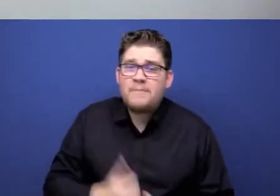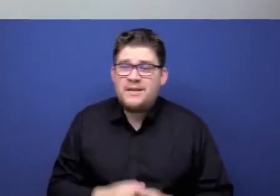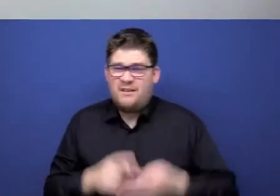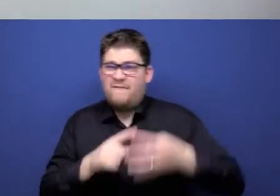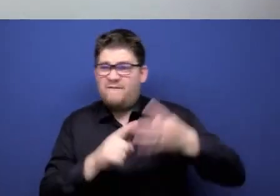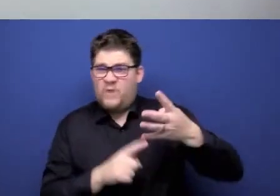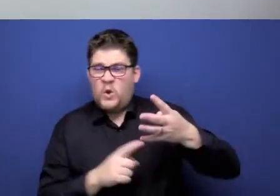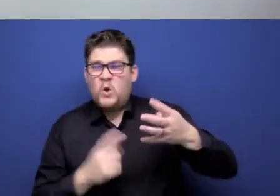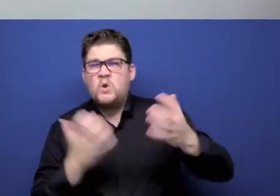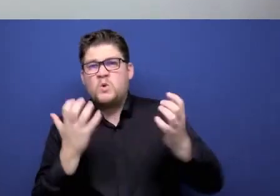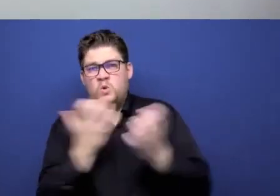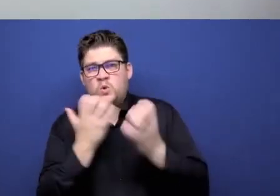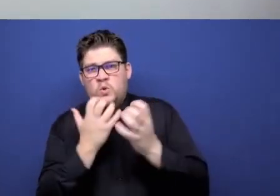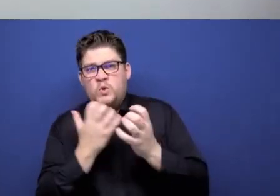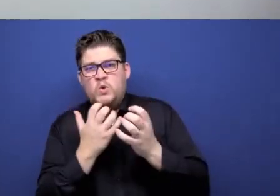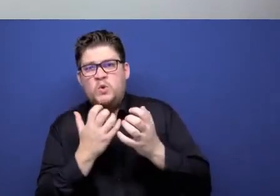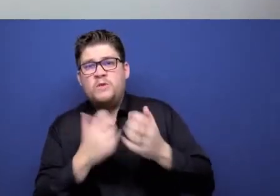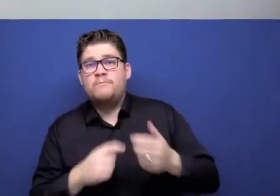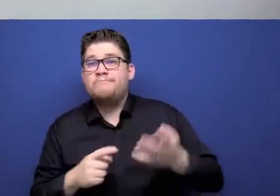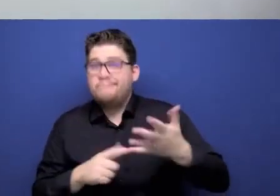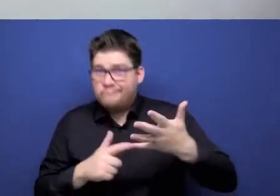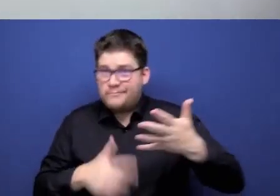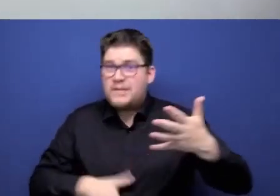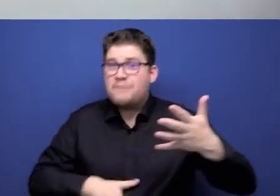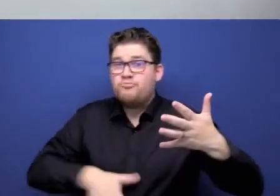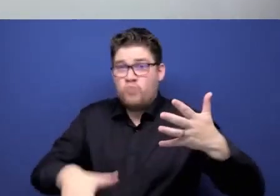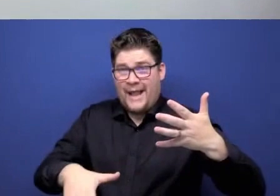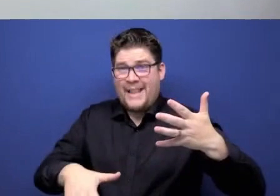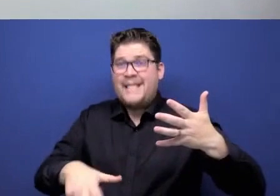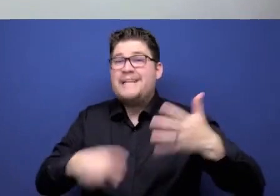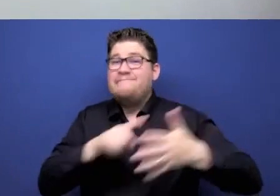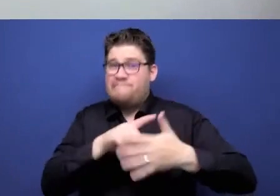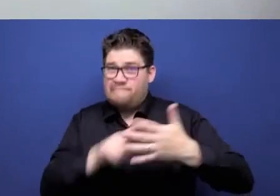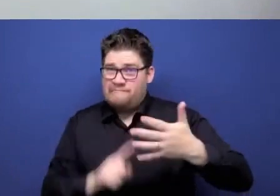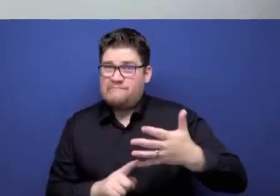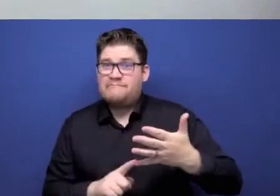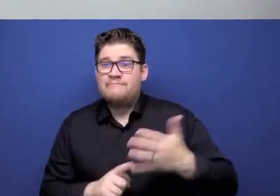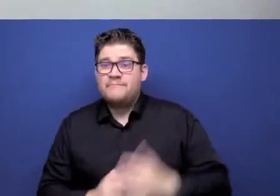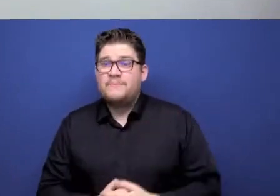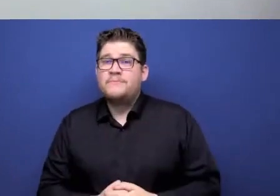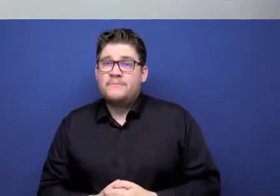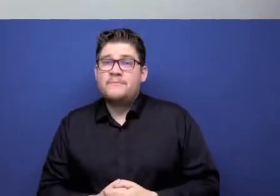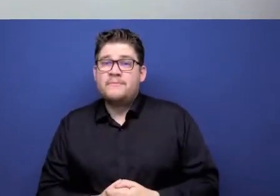paper also have issues with